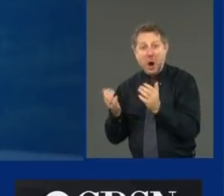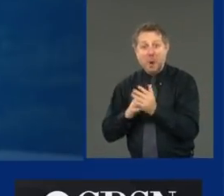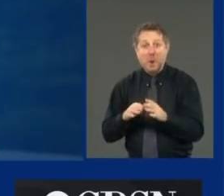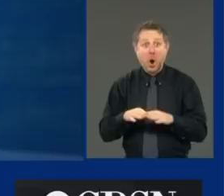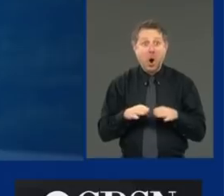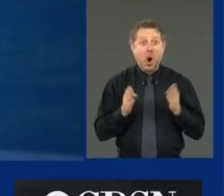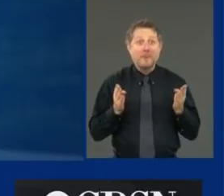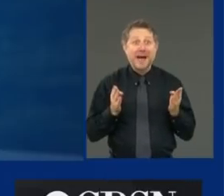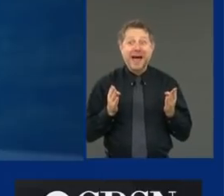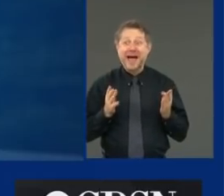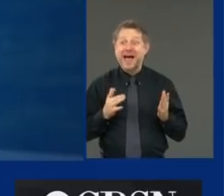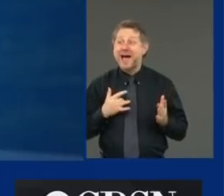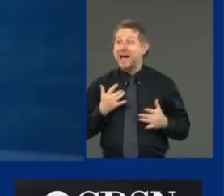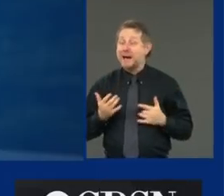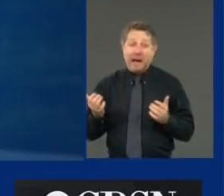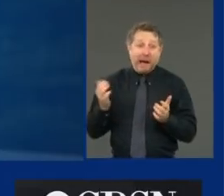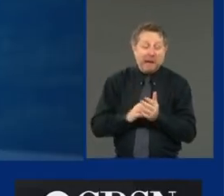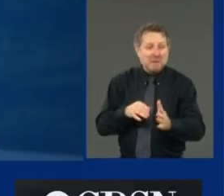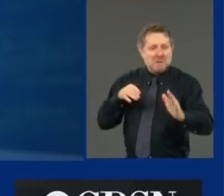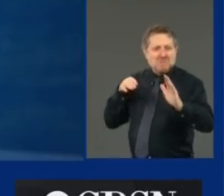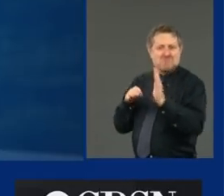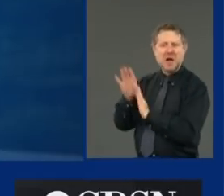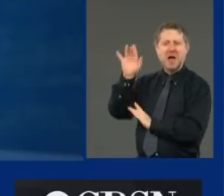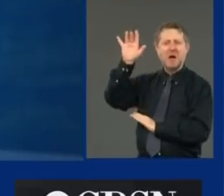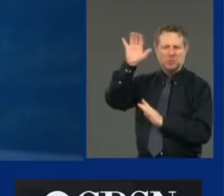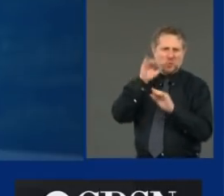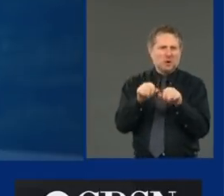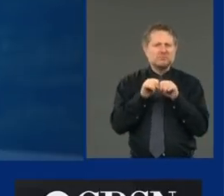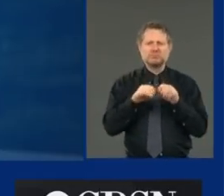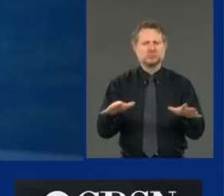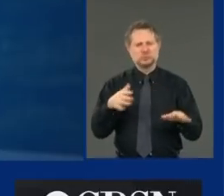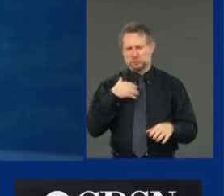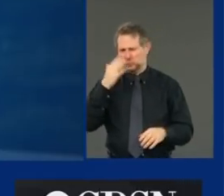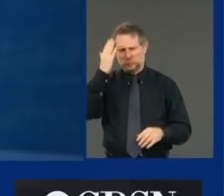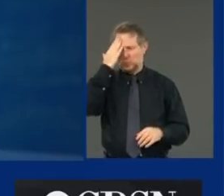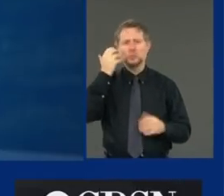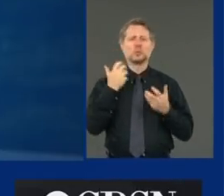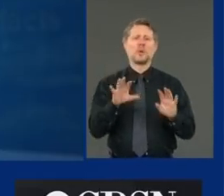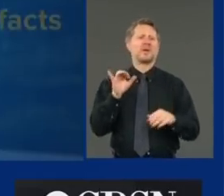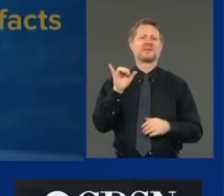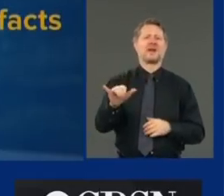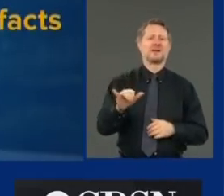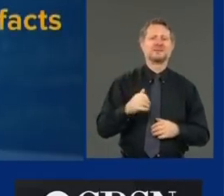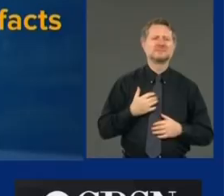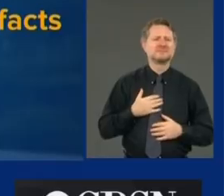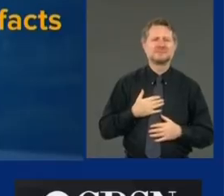IF WE WENT THROUGH EVERYTHING WE WENT THROUGH AND YOU START TO REOPEN AND NOT DOING THE